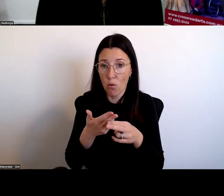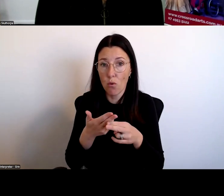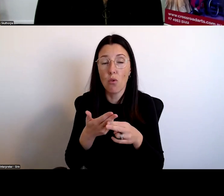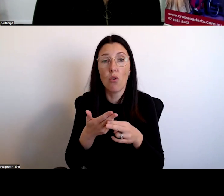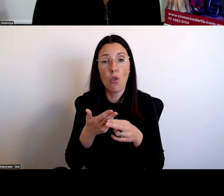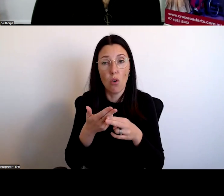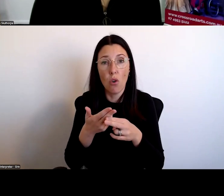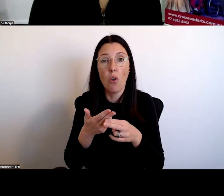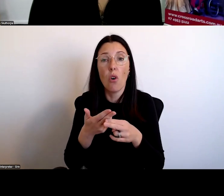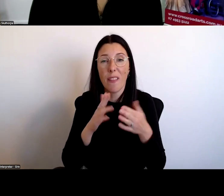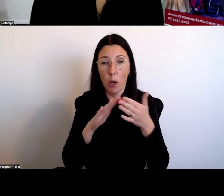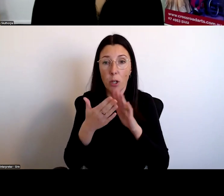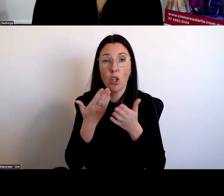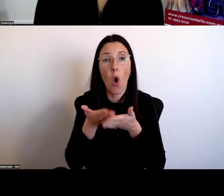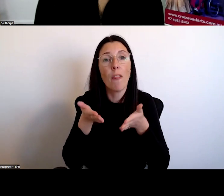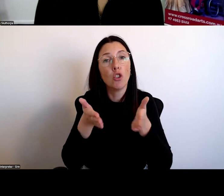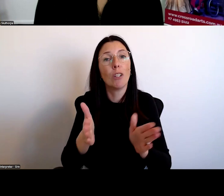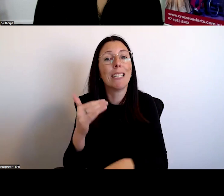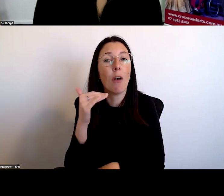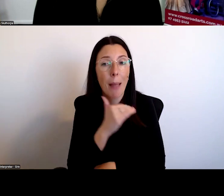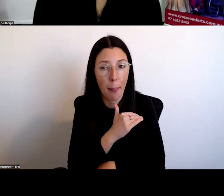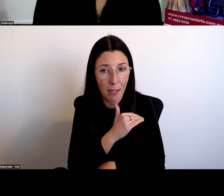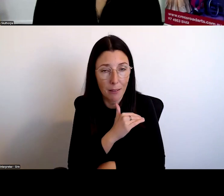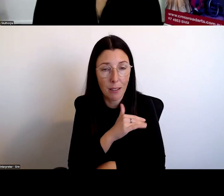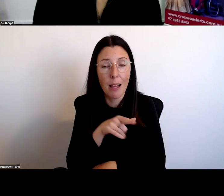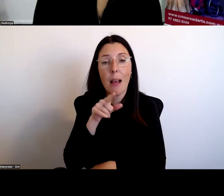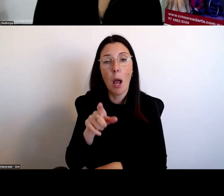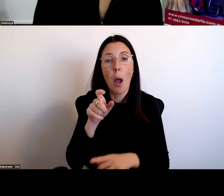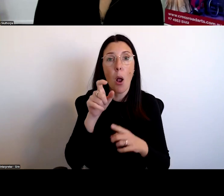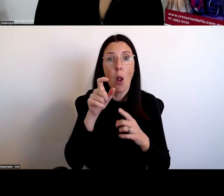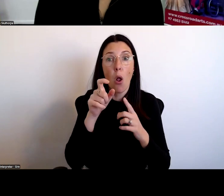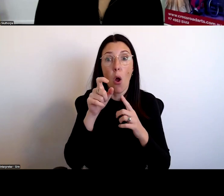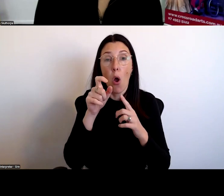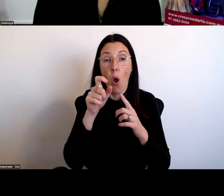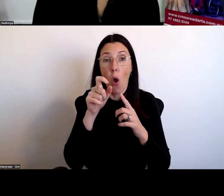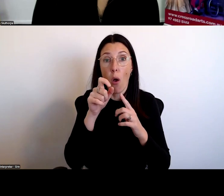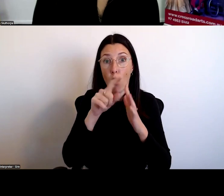This project is a really ambitious project with an equally ambitious budget, and